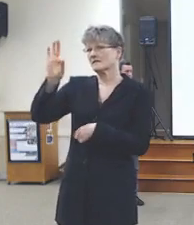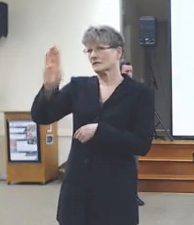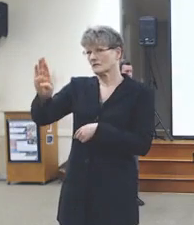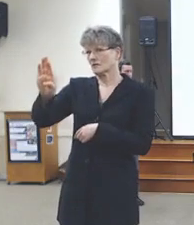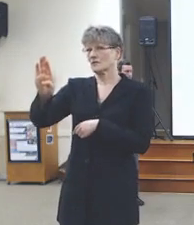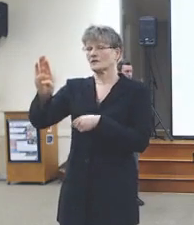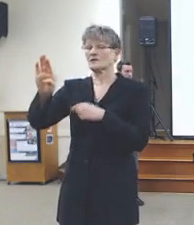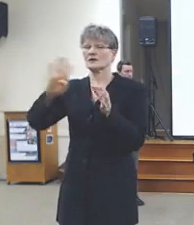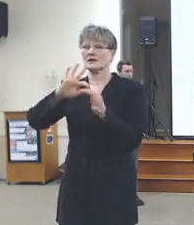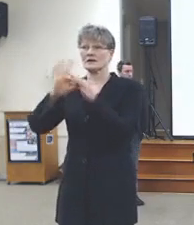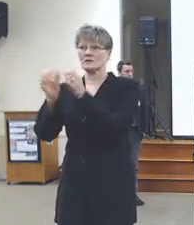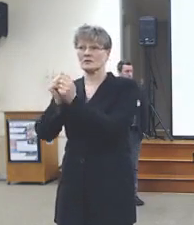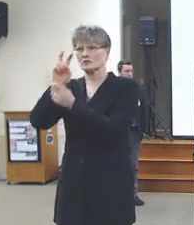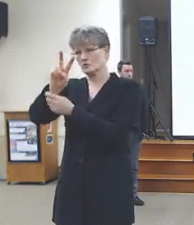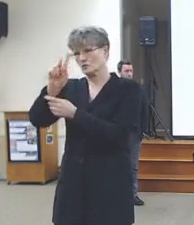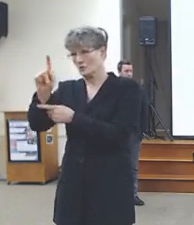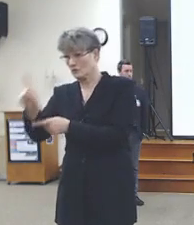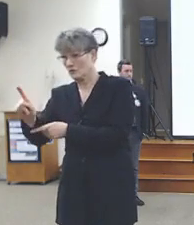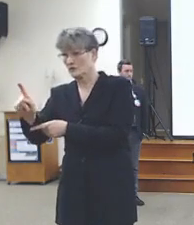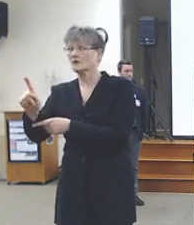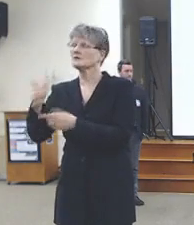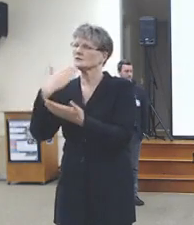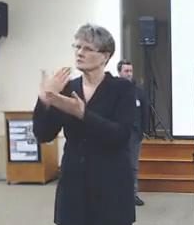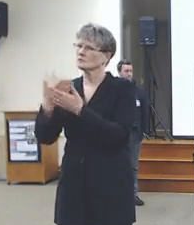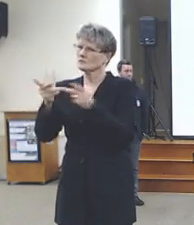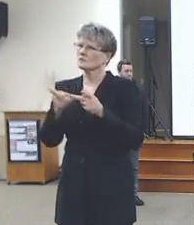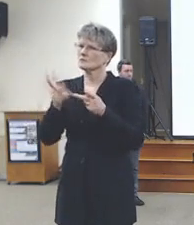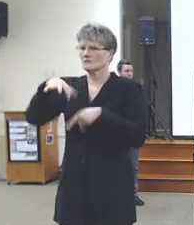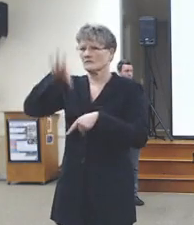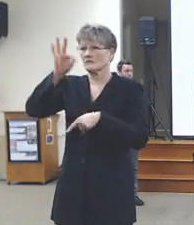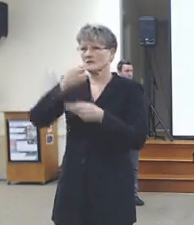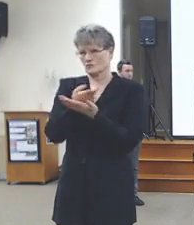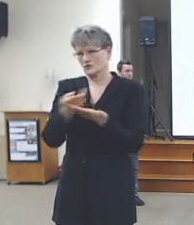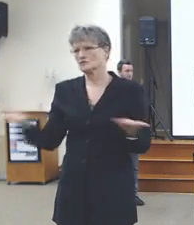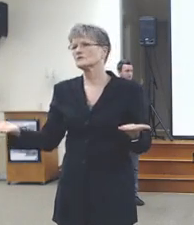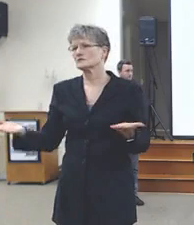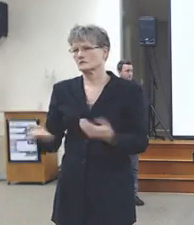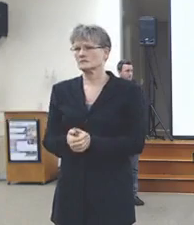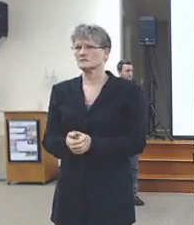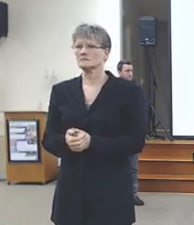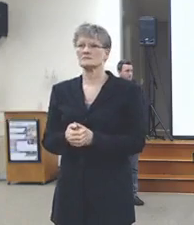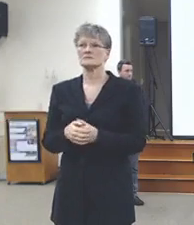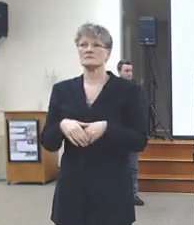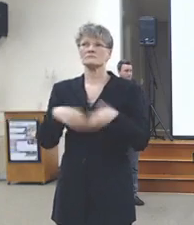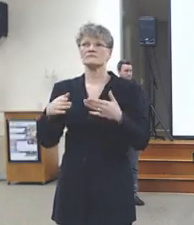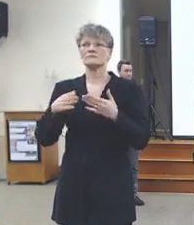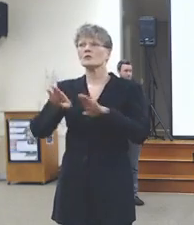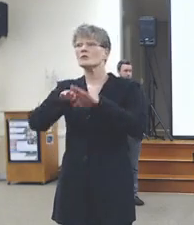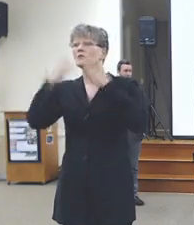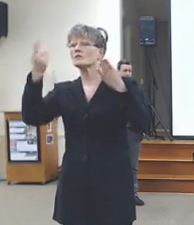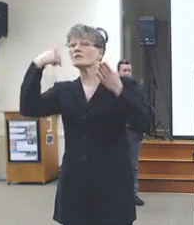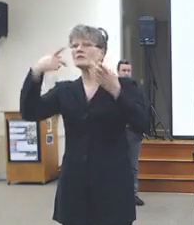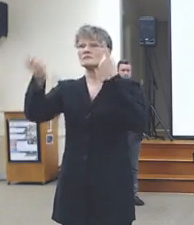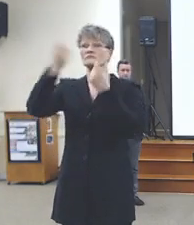an excellent place to find resources. And, for now we will open it up to questions